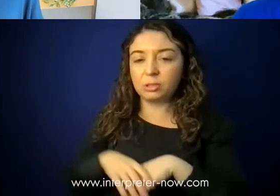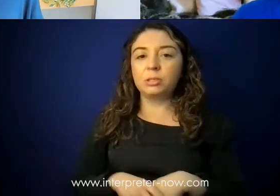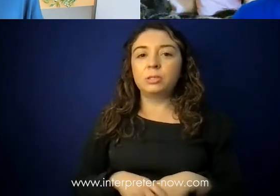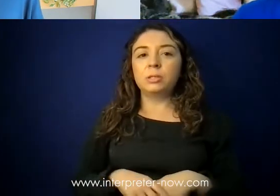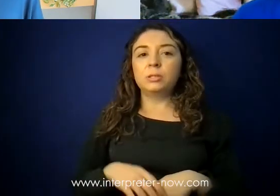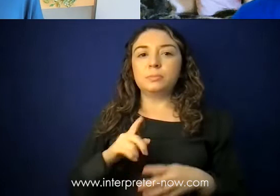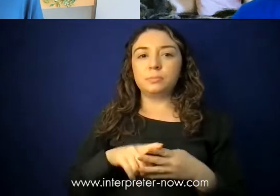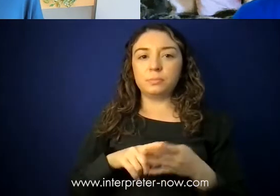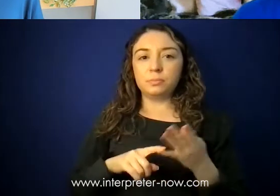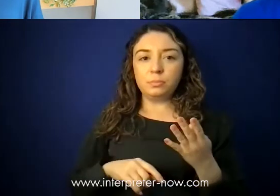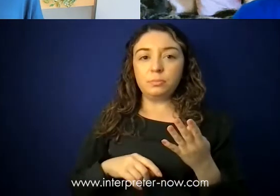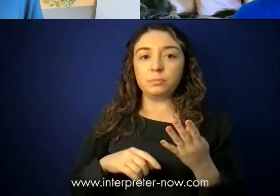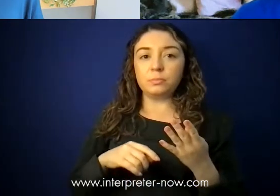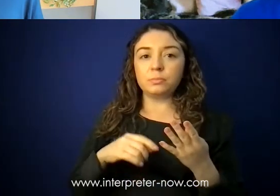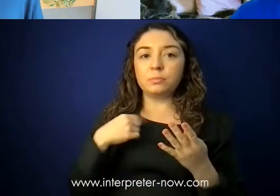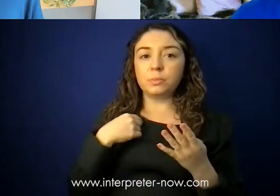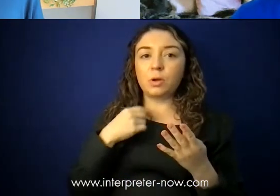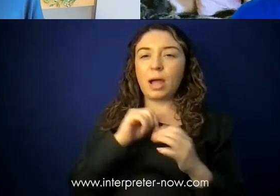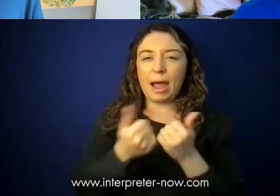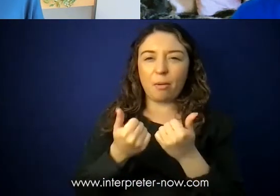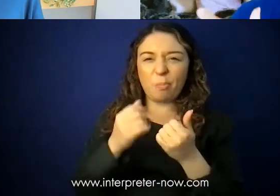of allyship.